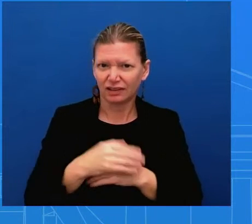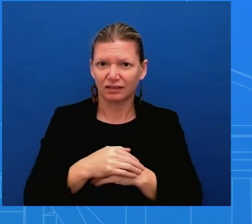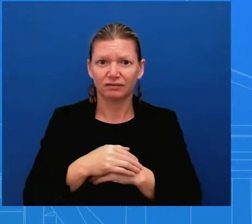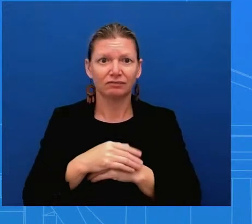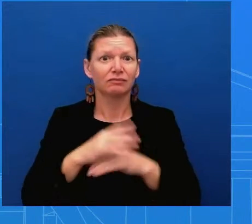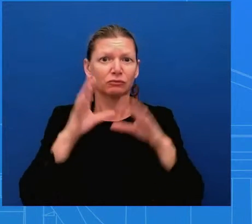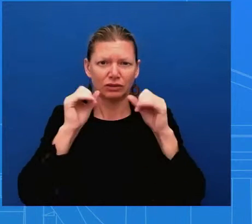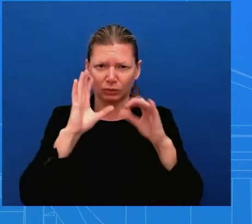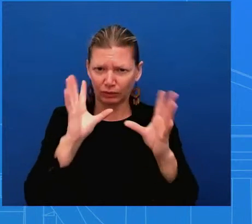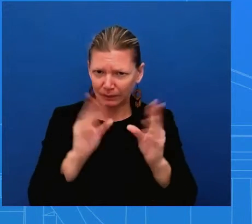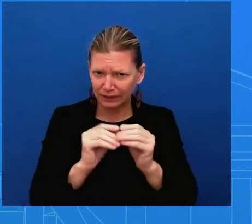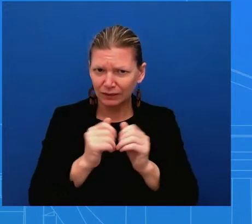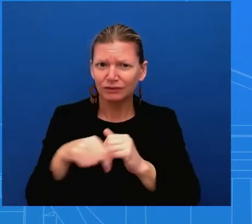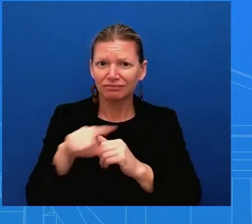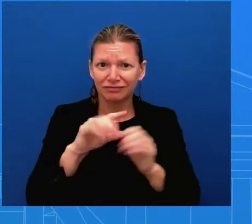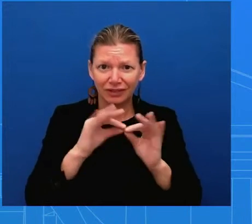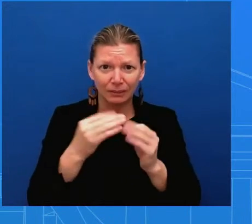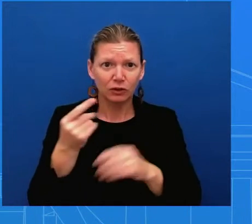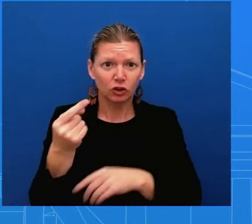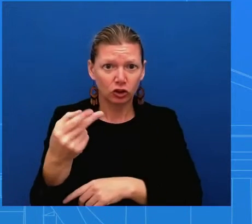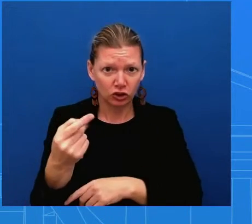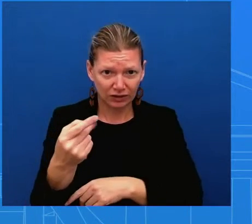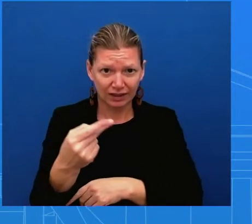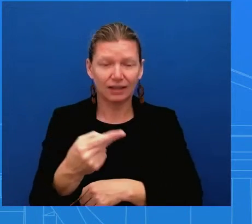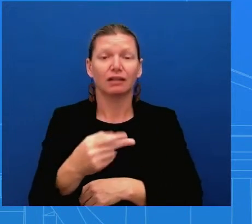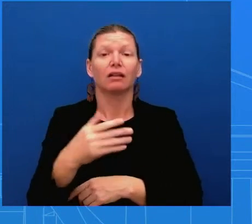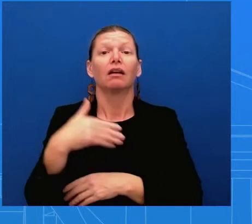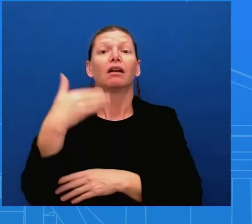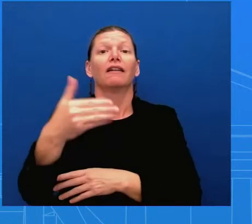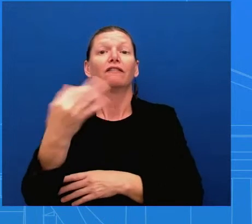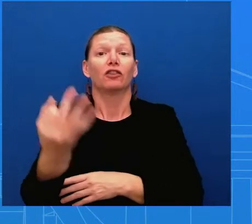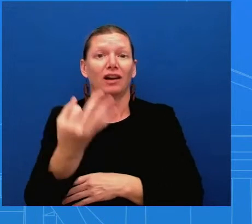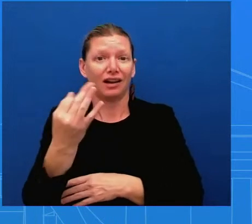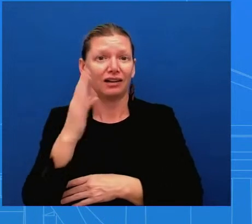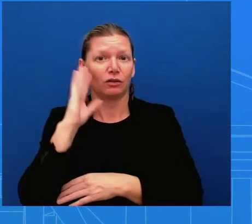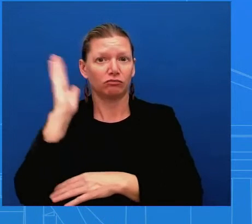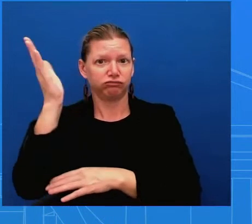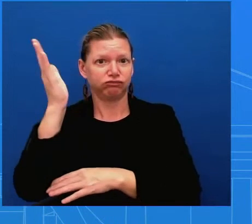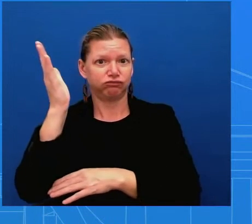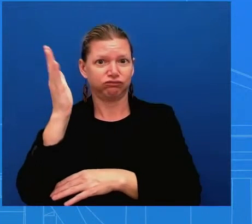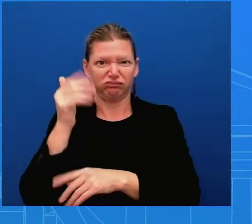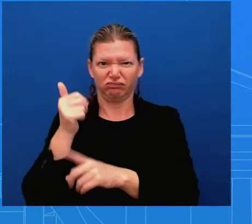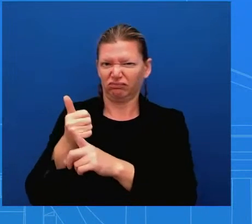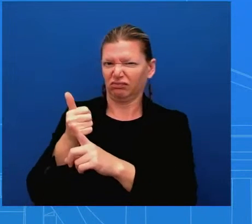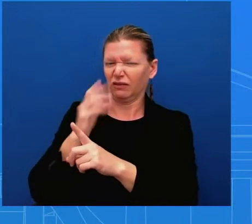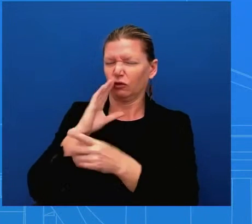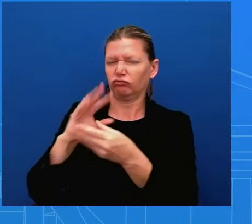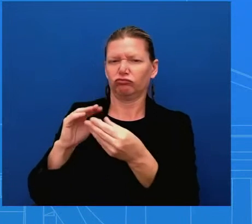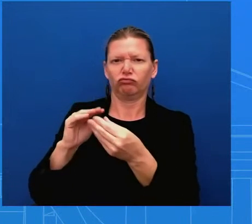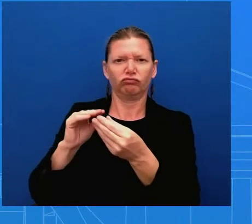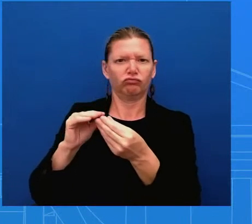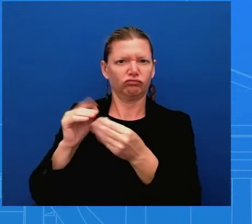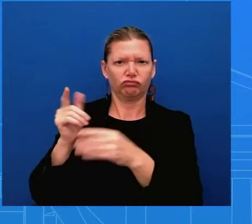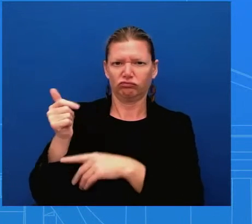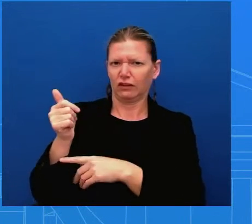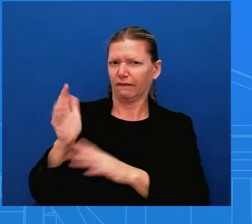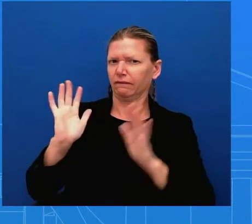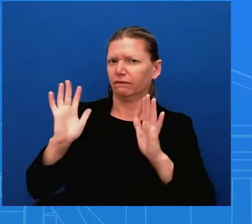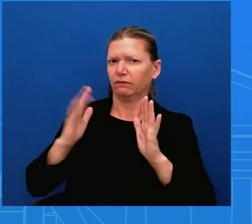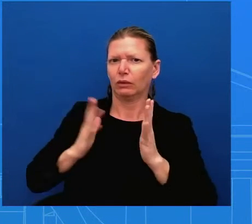and he will -- he will speak to this himself. But wanted to lay down what we have said already about -- about the ruling --